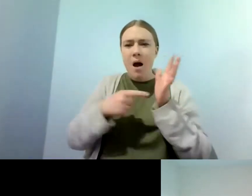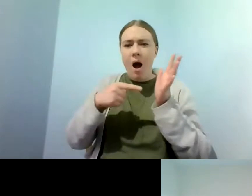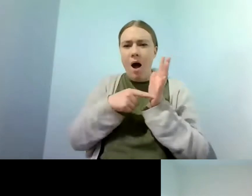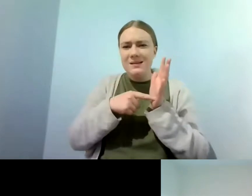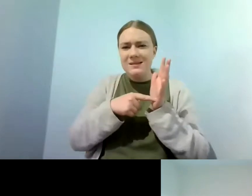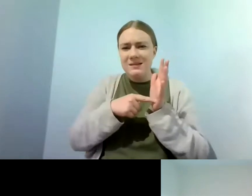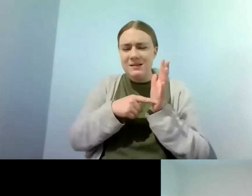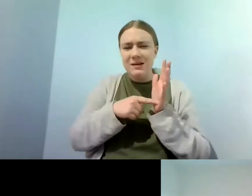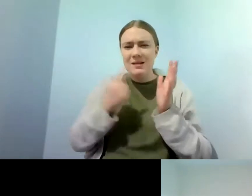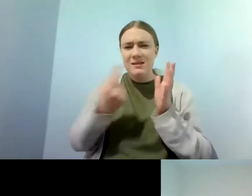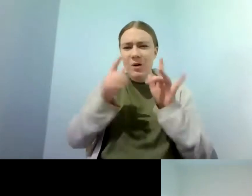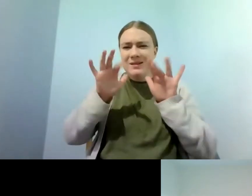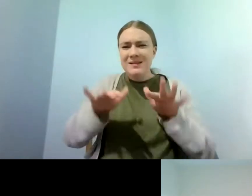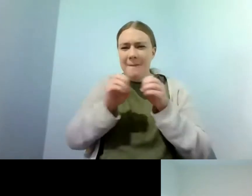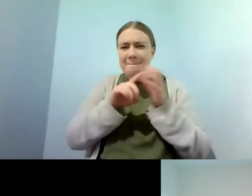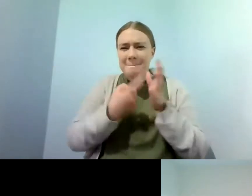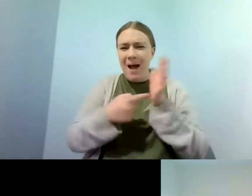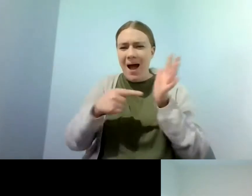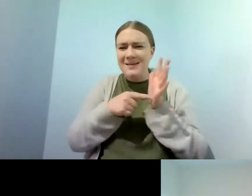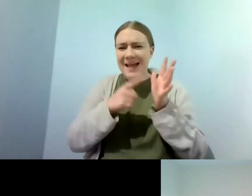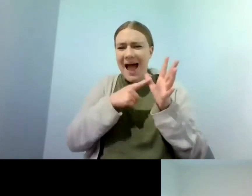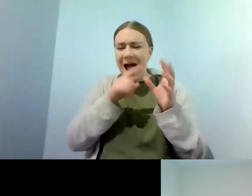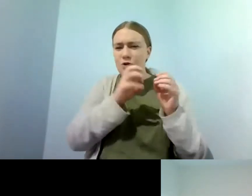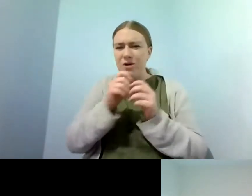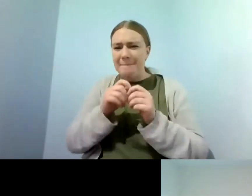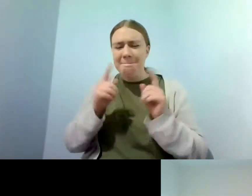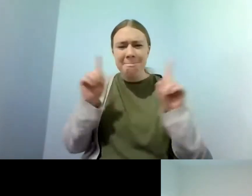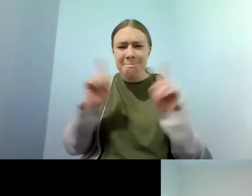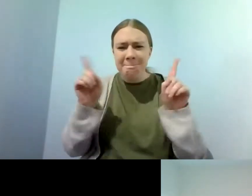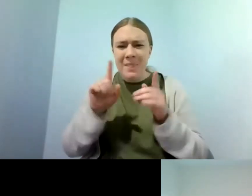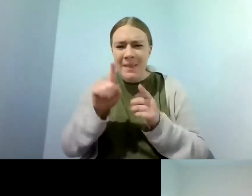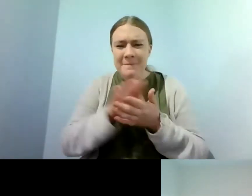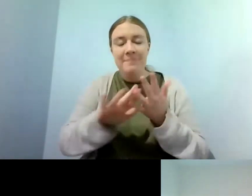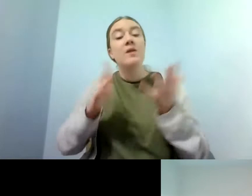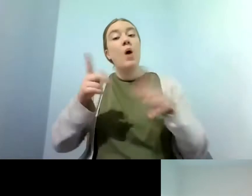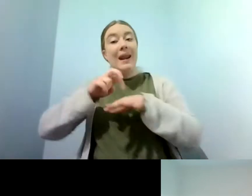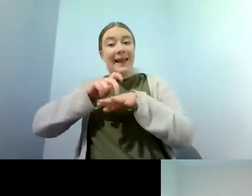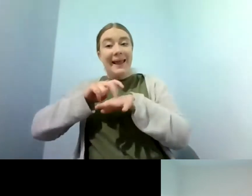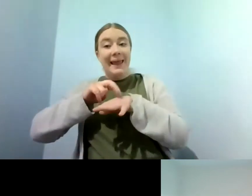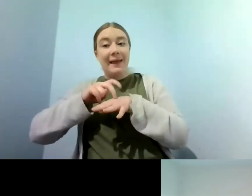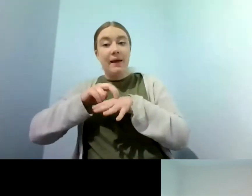what it um means because i've not come across it the exampling that we do with volunteers is the